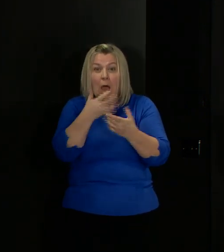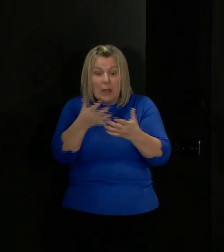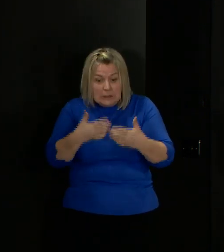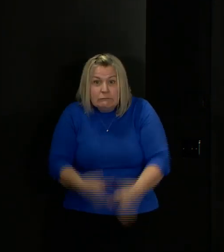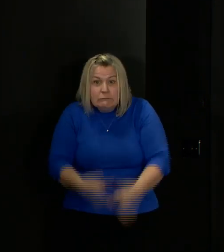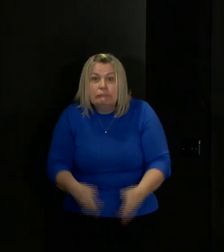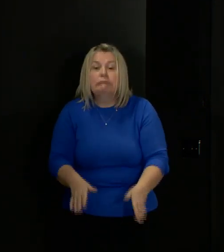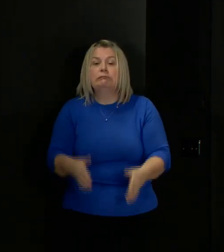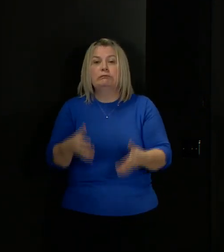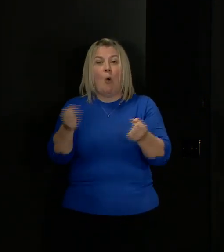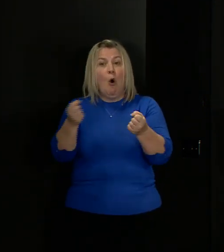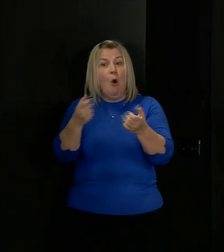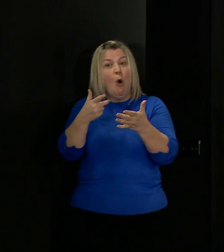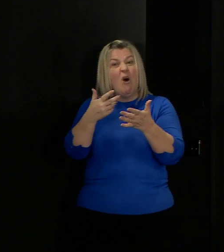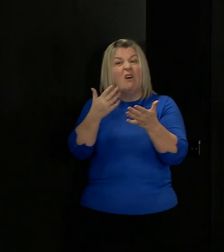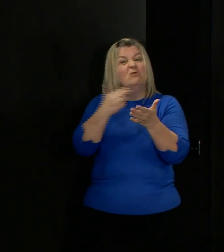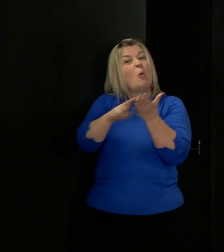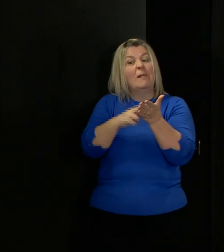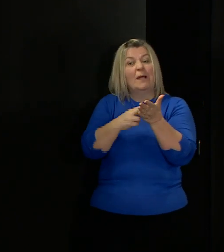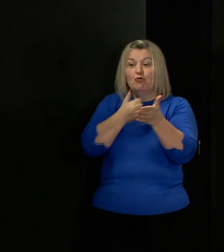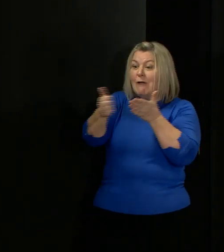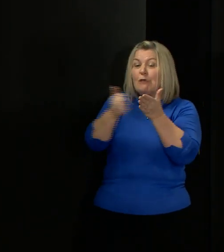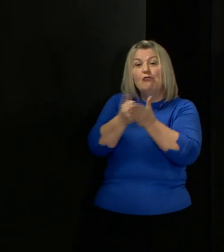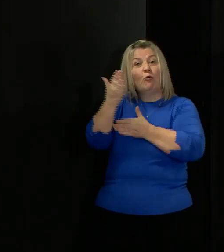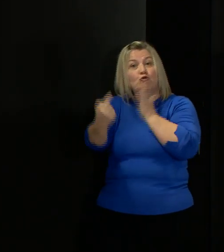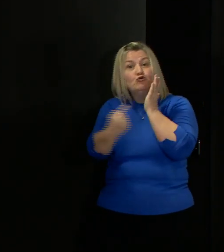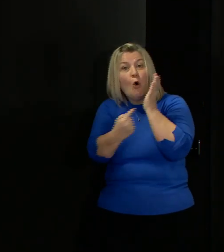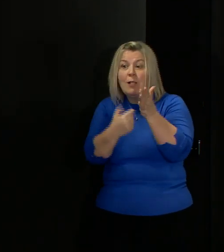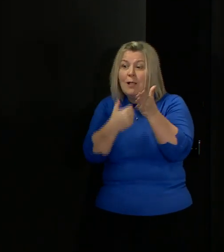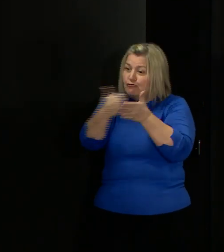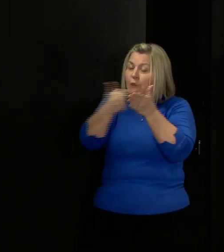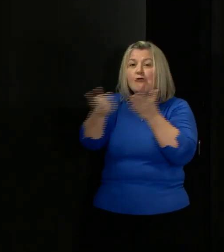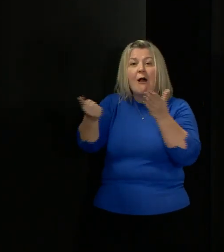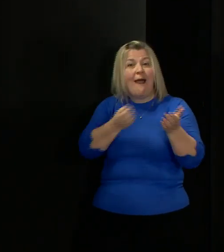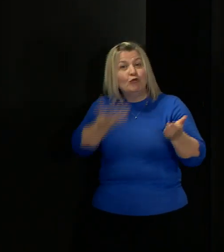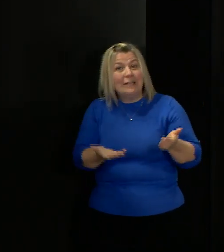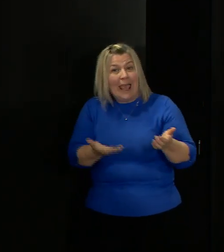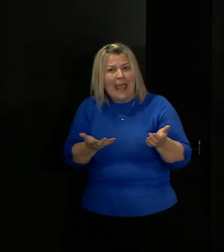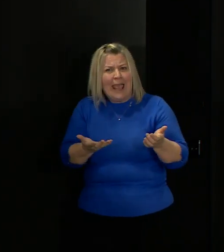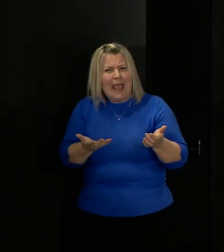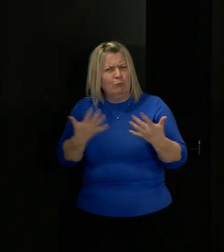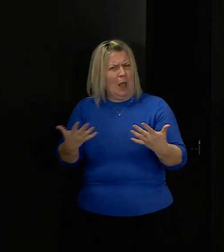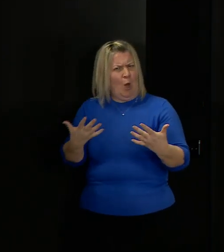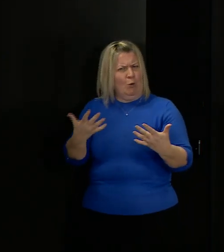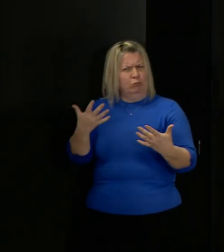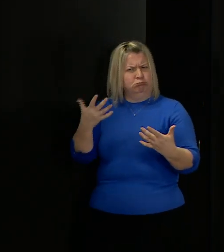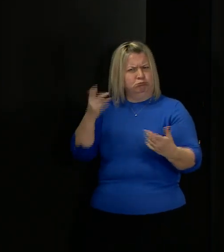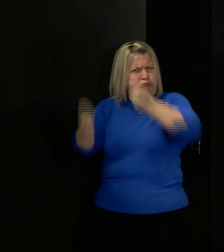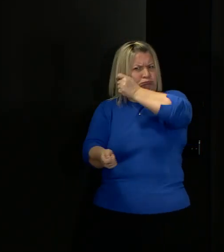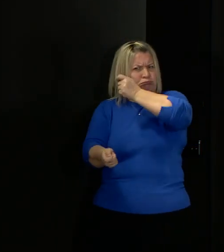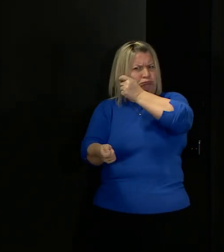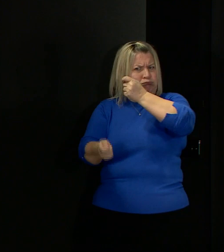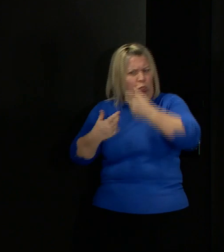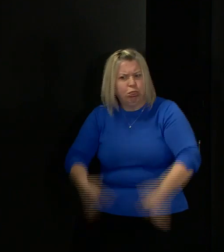they have experienced new or unusual bleeding whether they've had a persistent change in the Bay Harbor these are symptoms that GPS really want